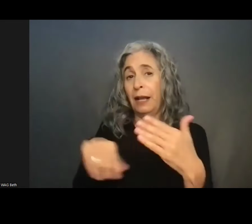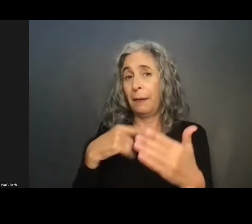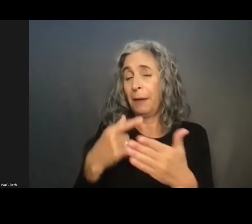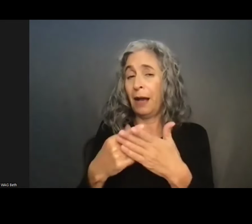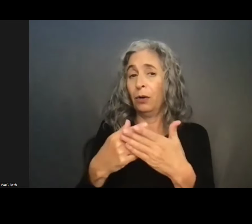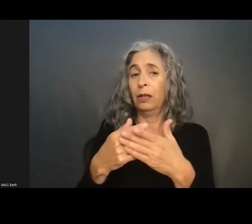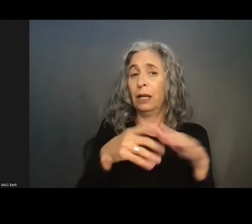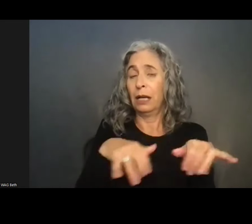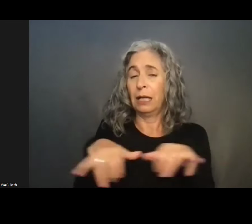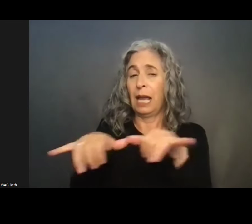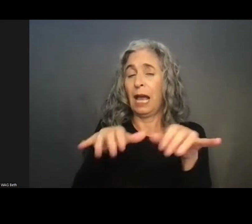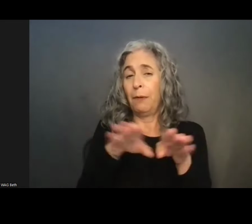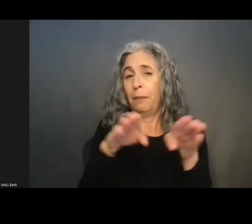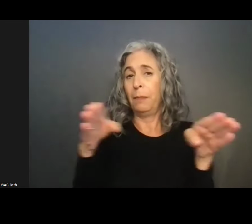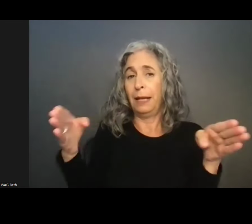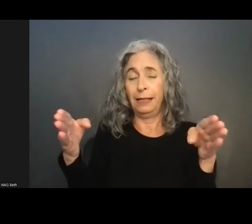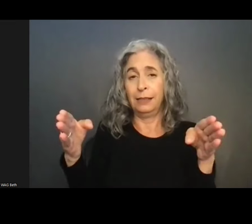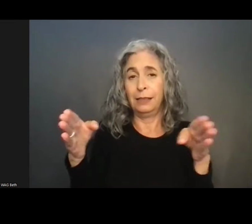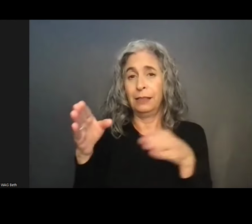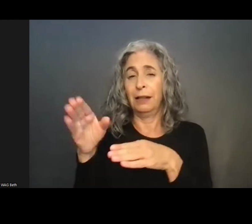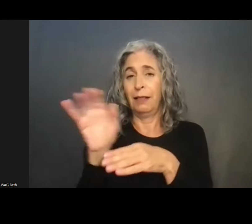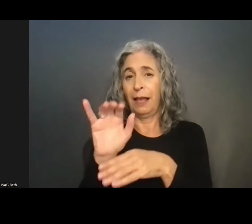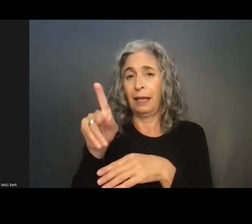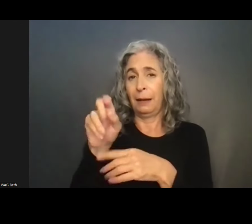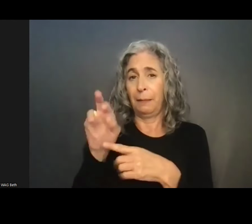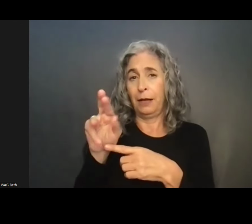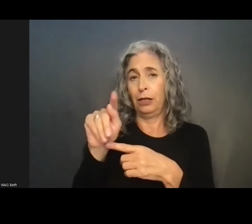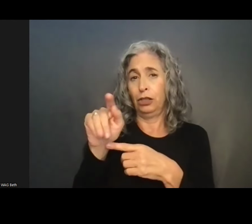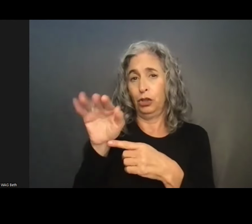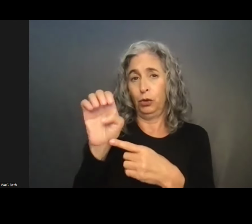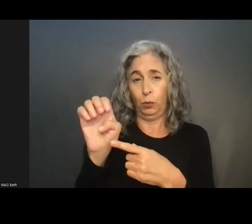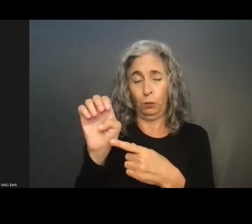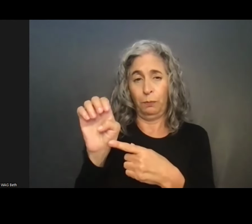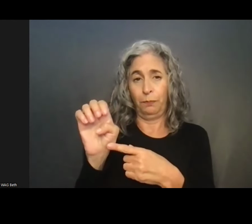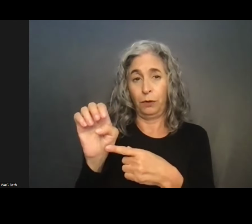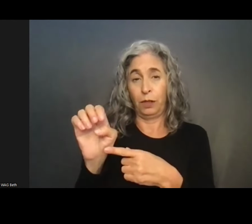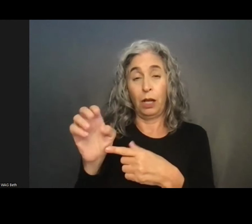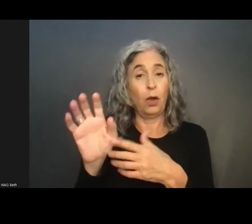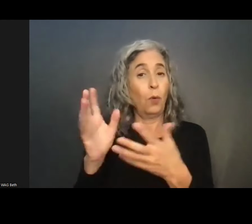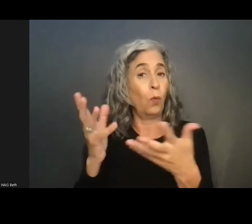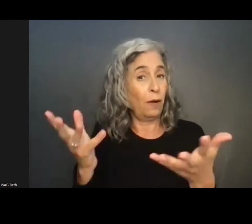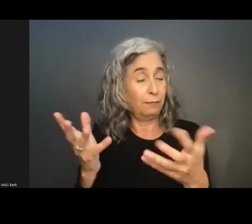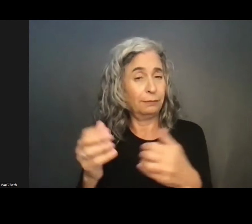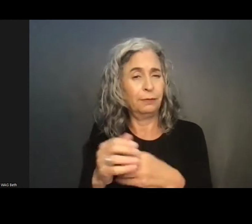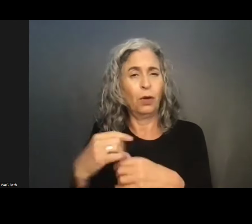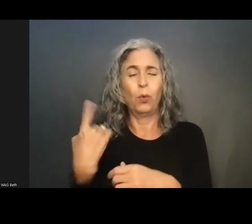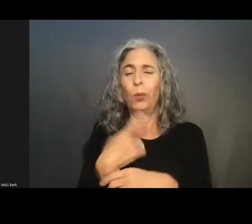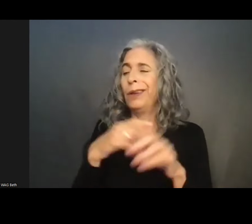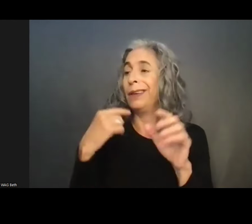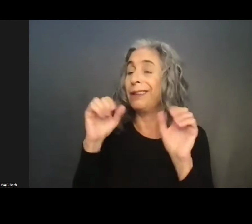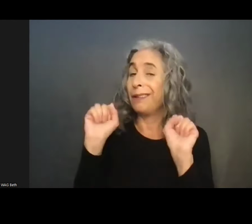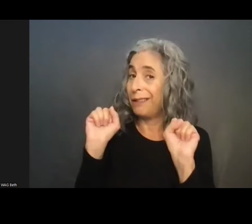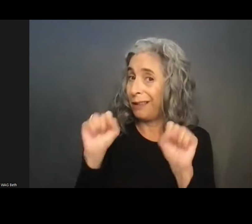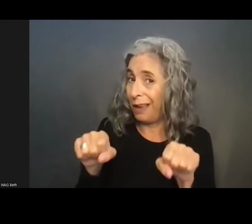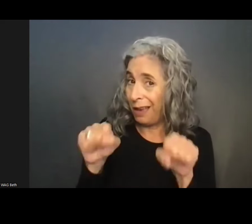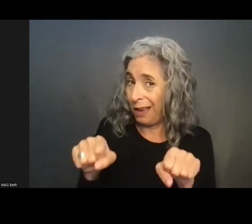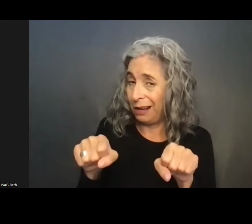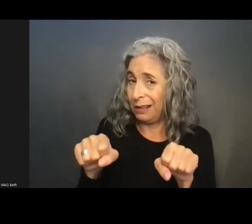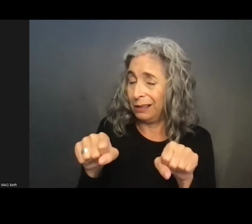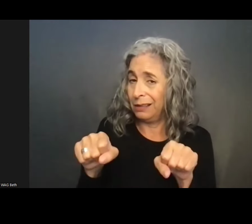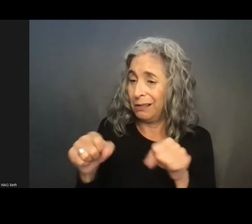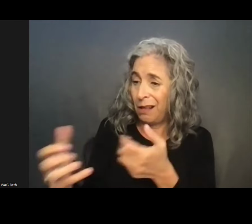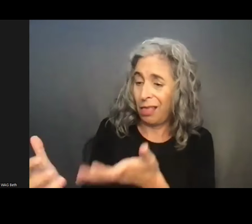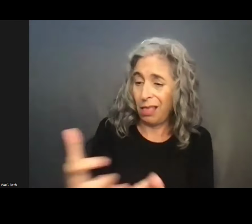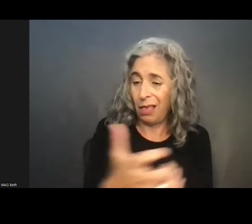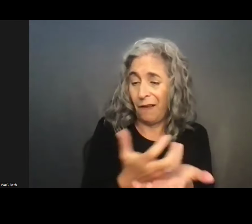based open source project like peer tube is that we could, for example, fundraise in order to make